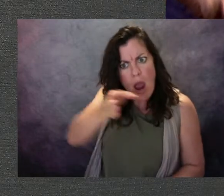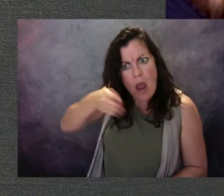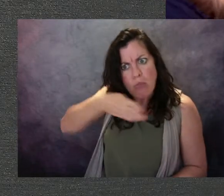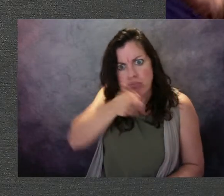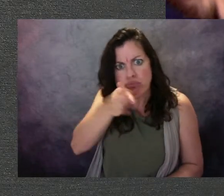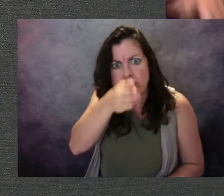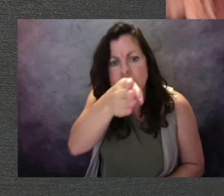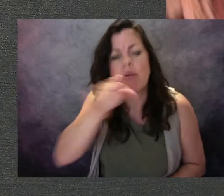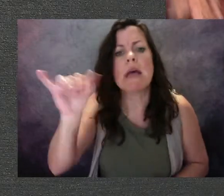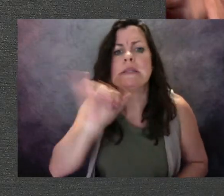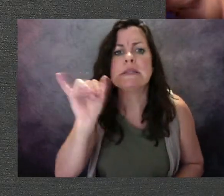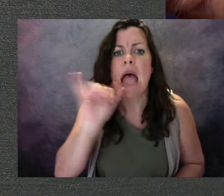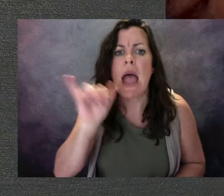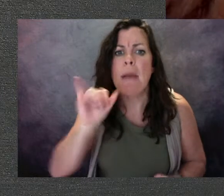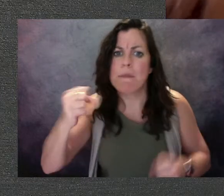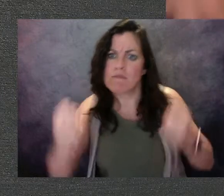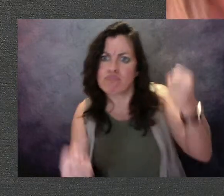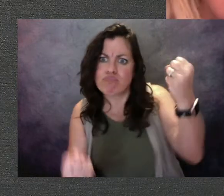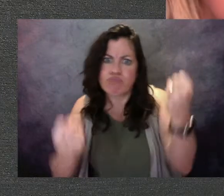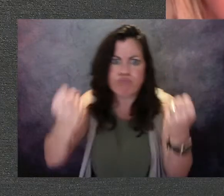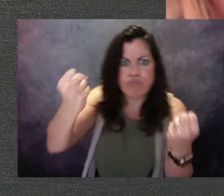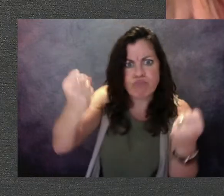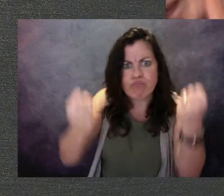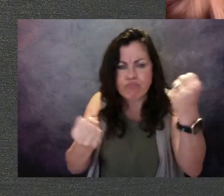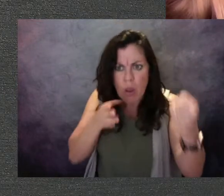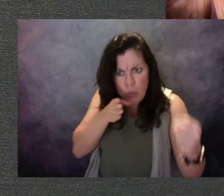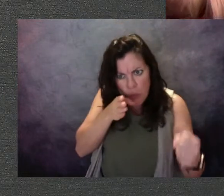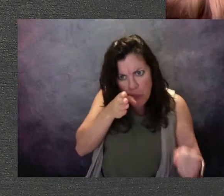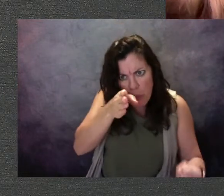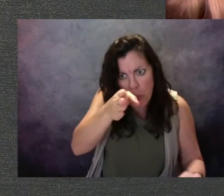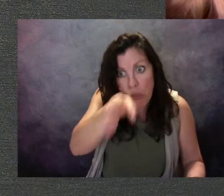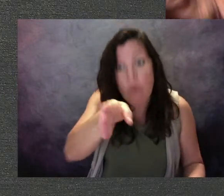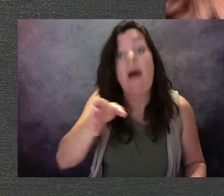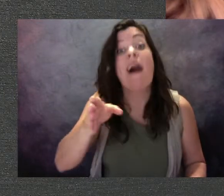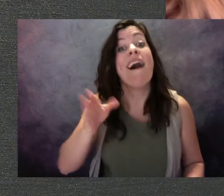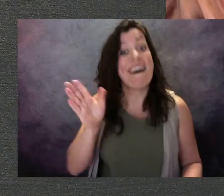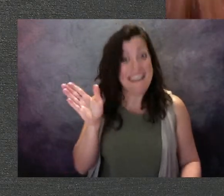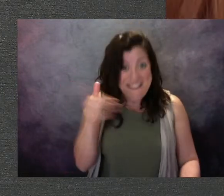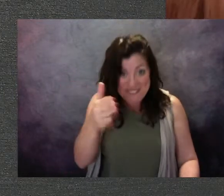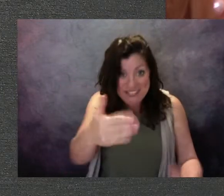To help us to go where we wanna go. But the fish has a built-in steering wheel.